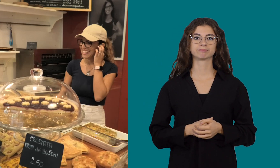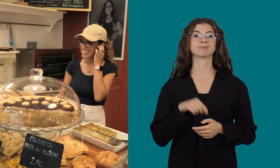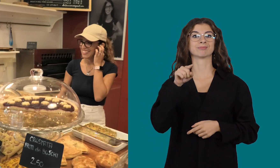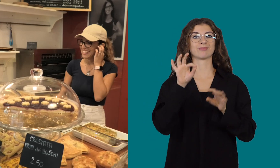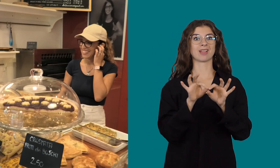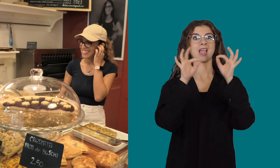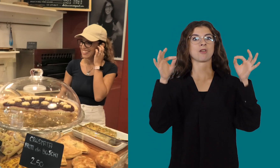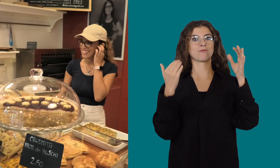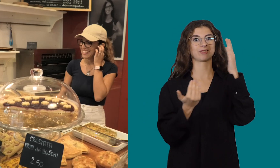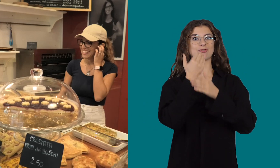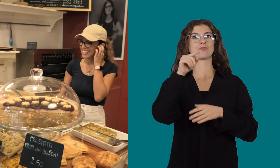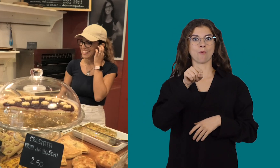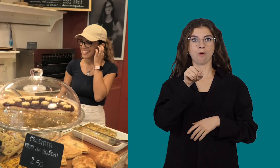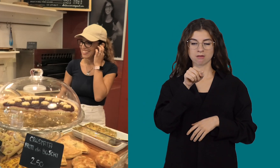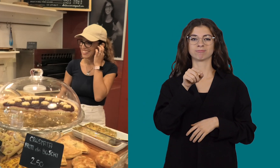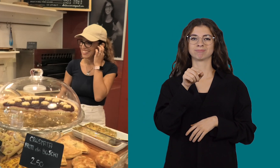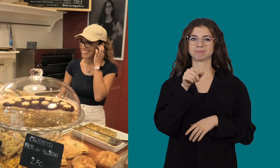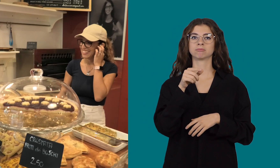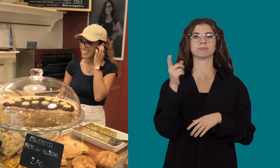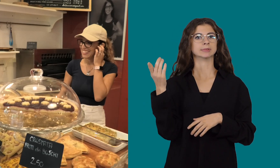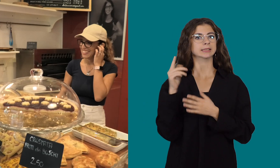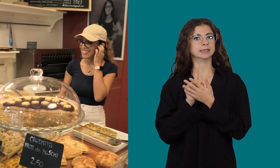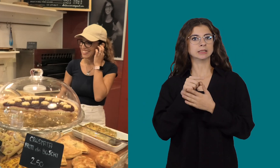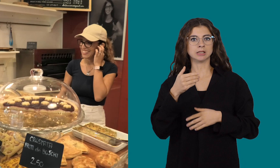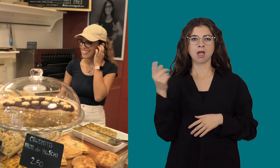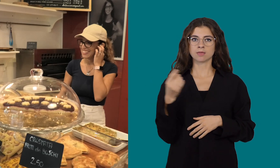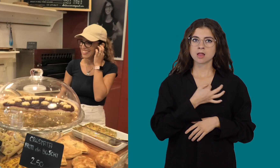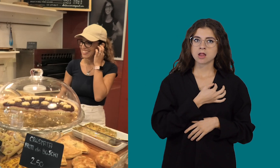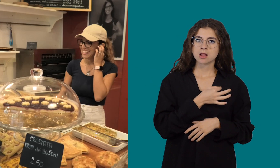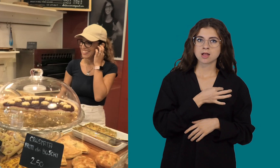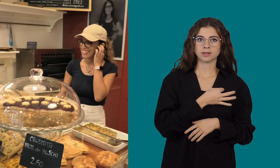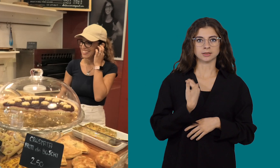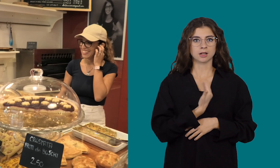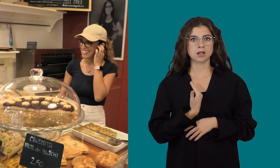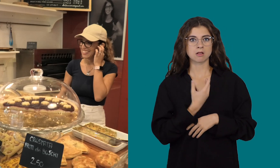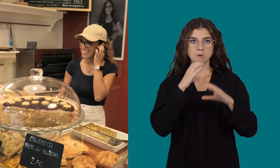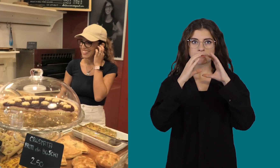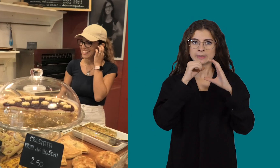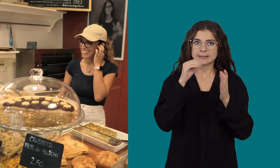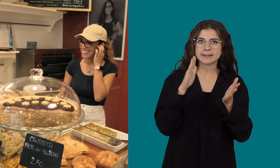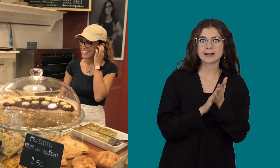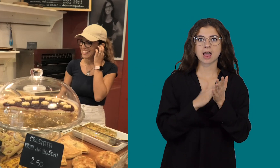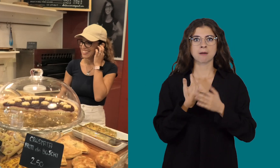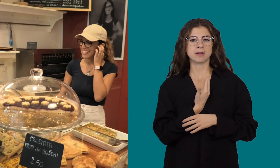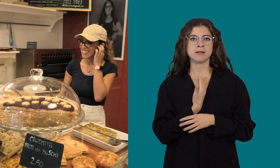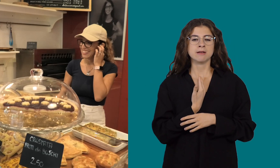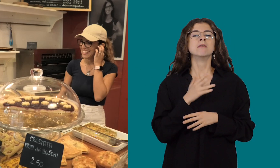Before opening the shop, she was very anxious about the communication with customers,